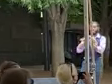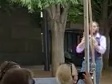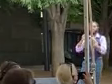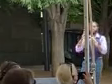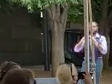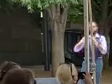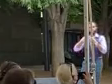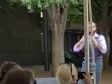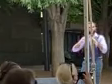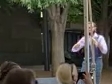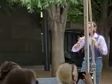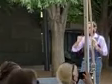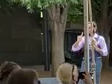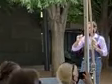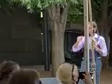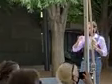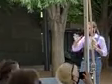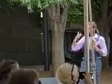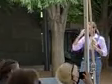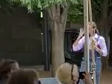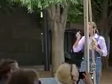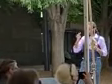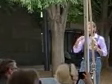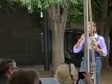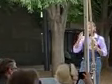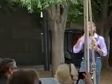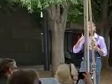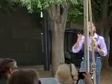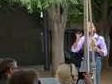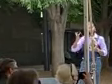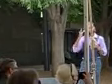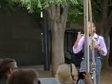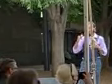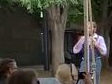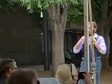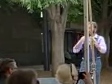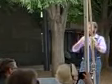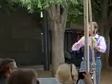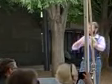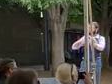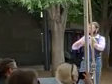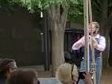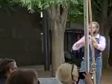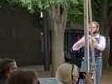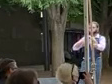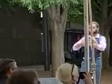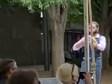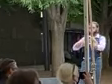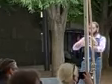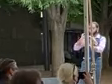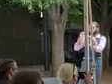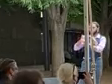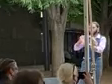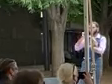You know what? I am sick and tired of playing defense day after day. I like offense.